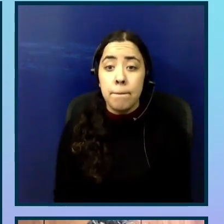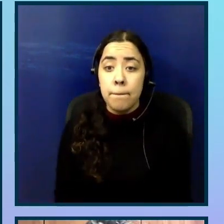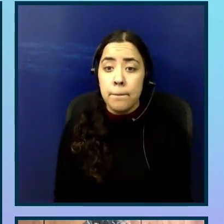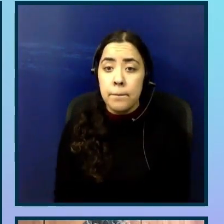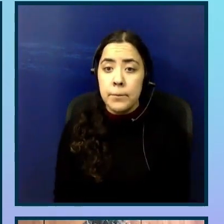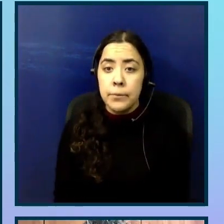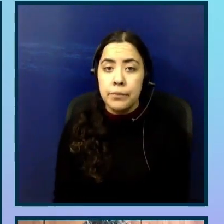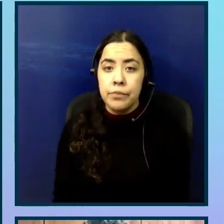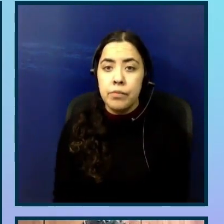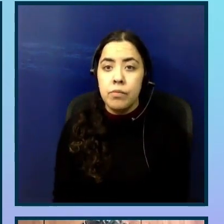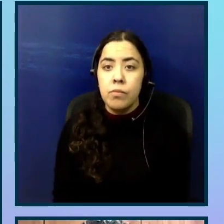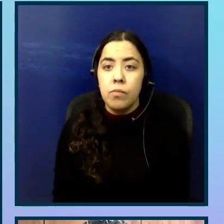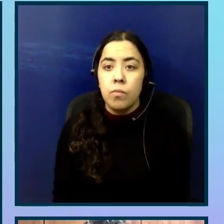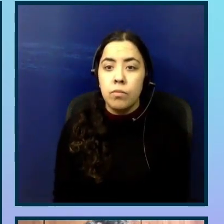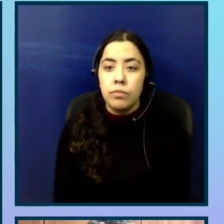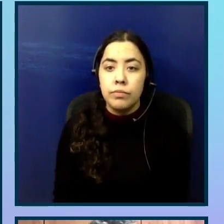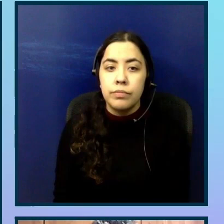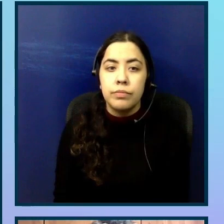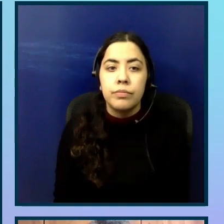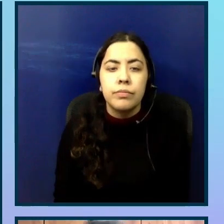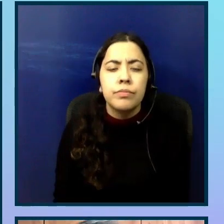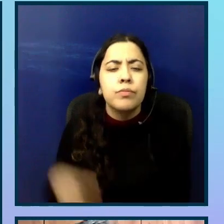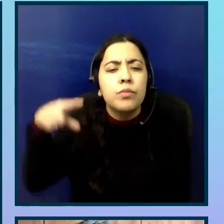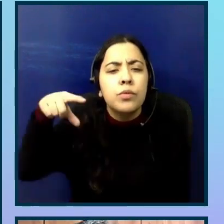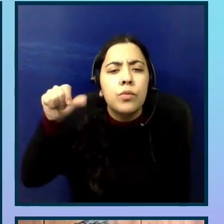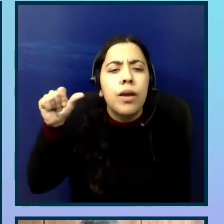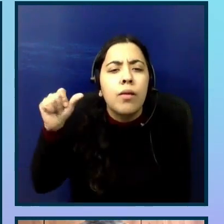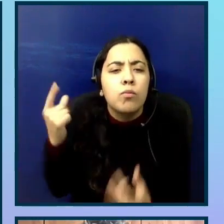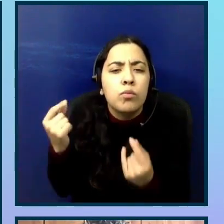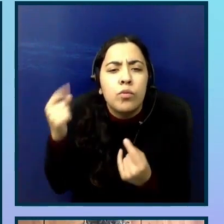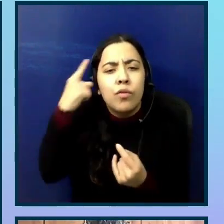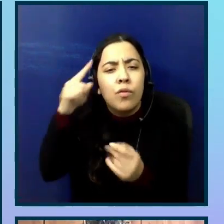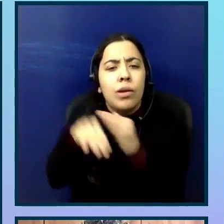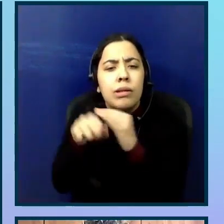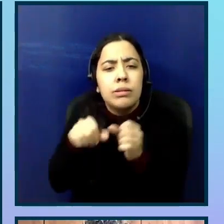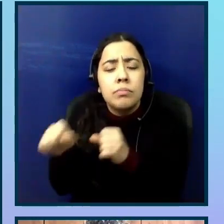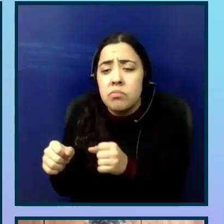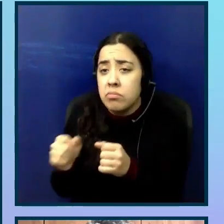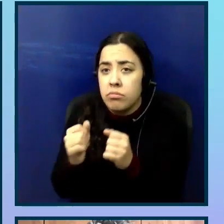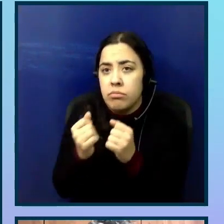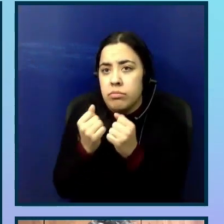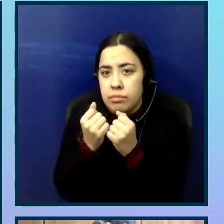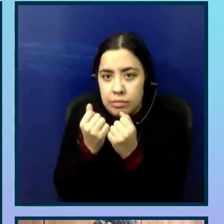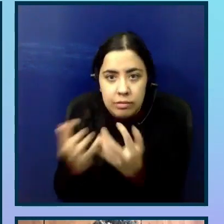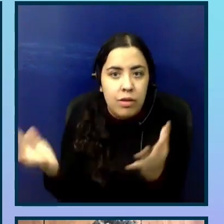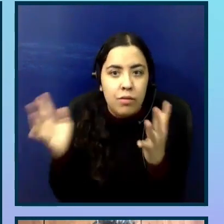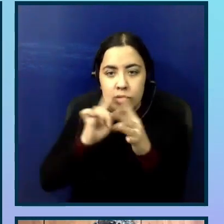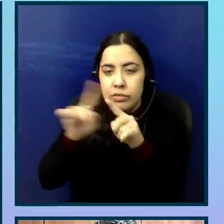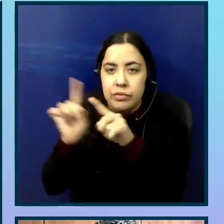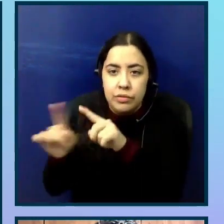What does QA do to test? There's many different things, like the three people already talked about them.